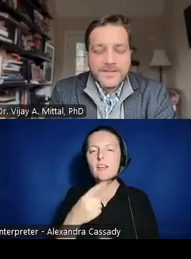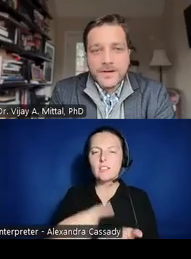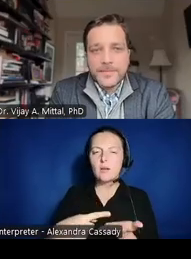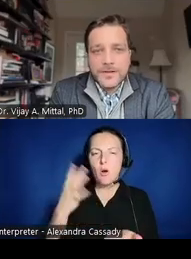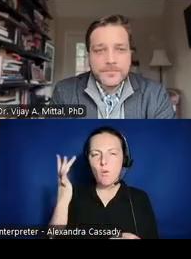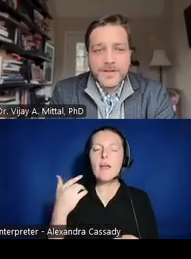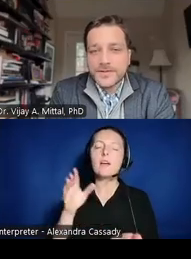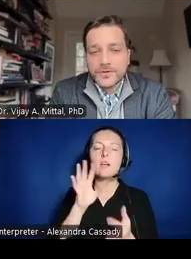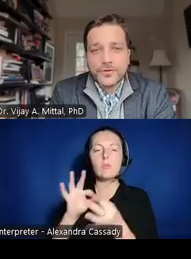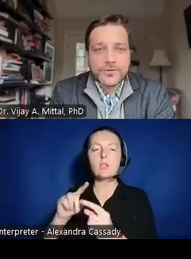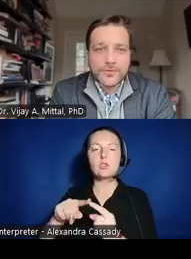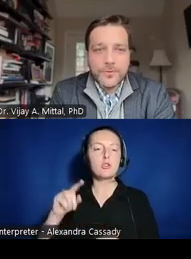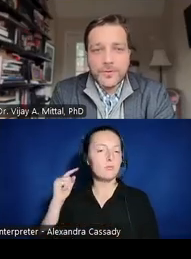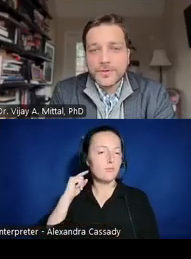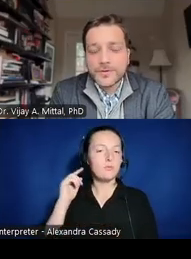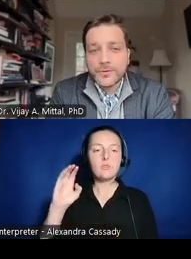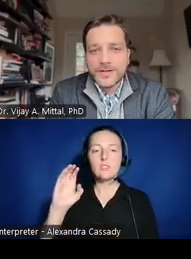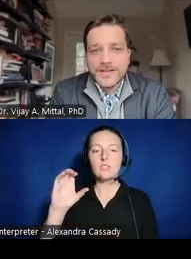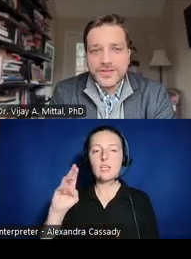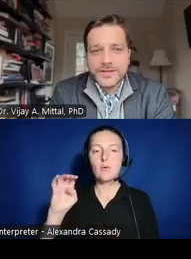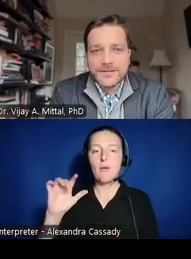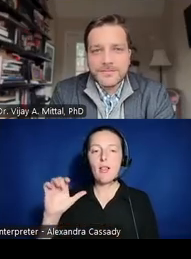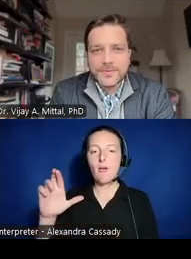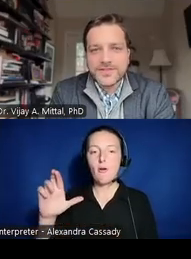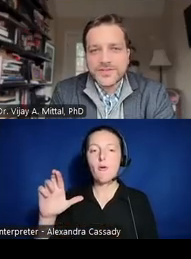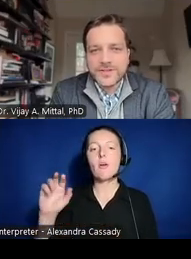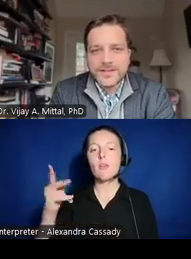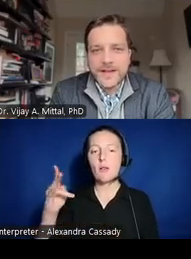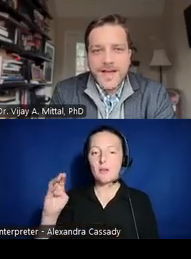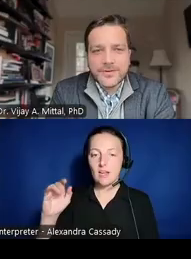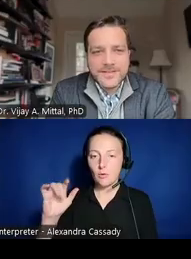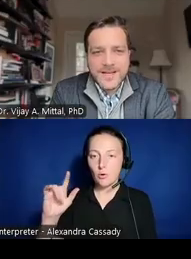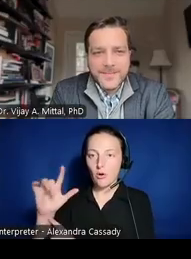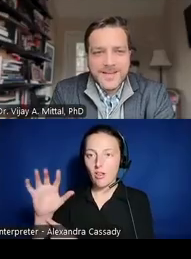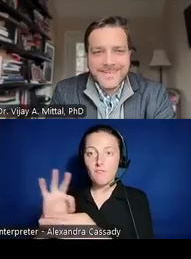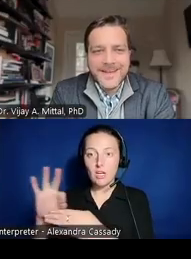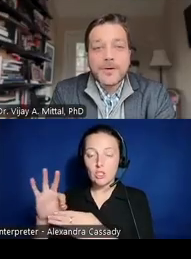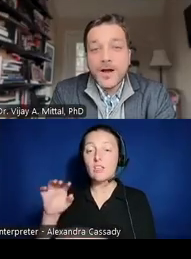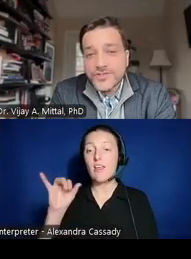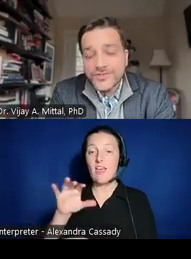cerebellum plays a critical role in coordination and precision and and accurate timing and posture